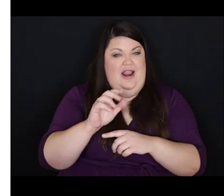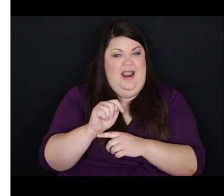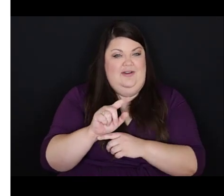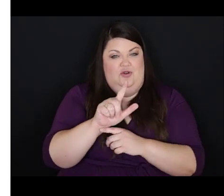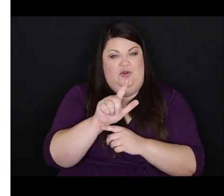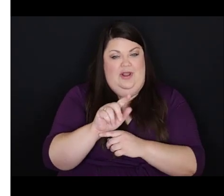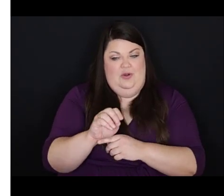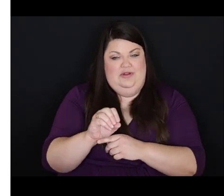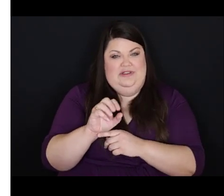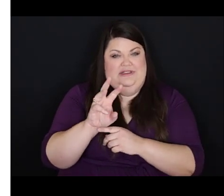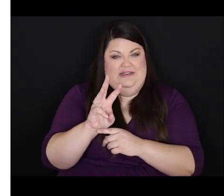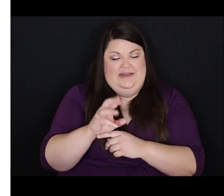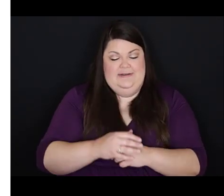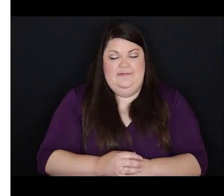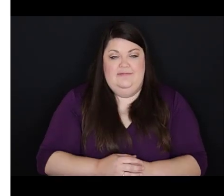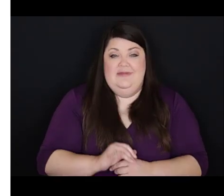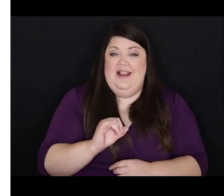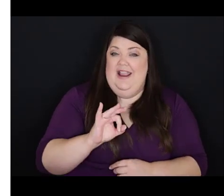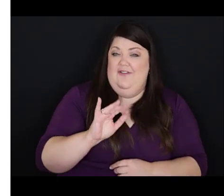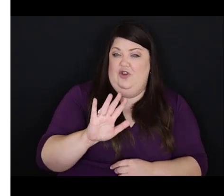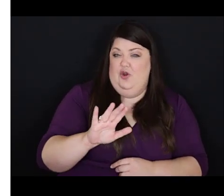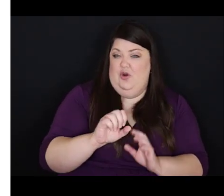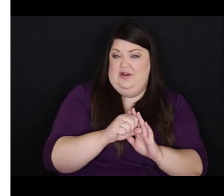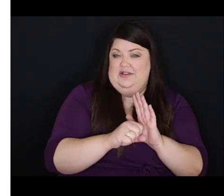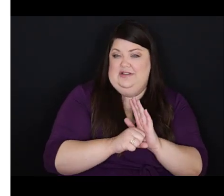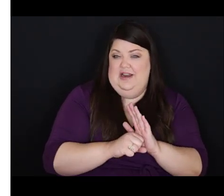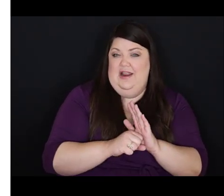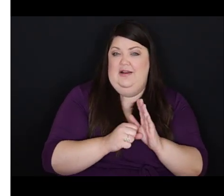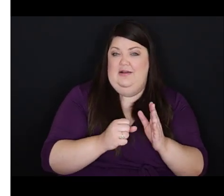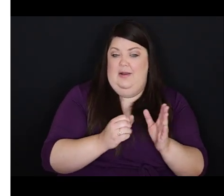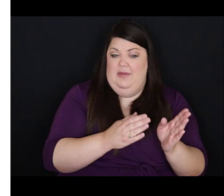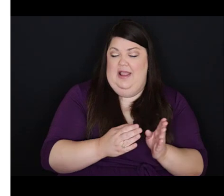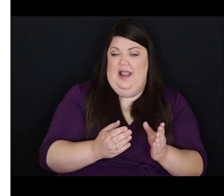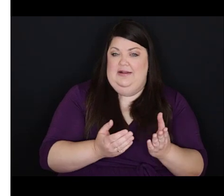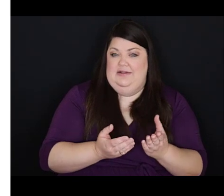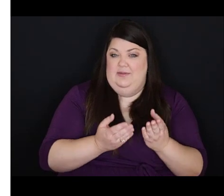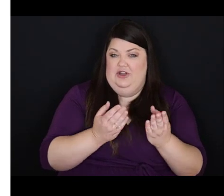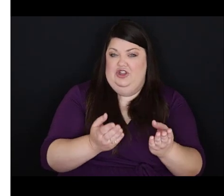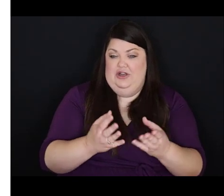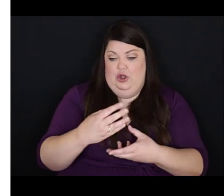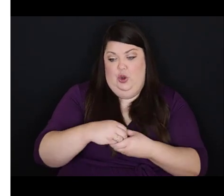If your State Plan submission includes that partner program, or any of those listed in the